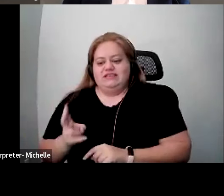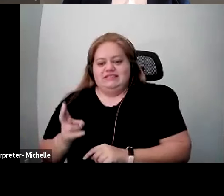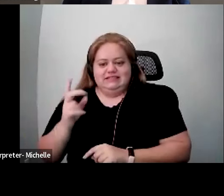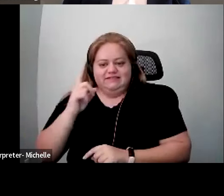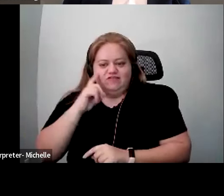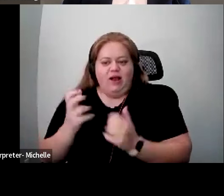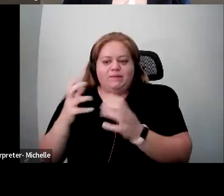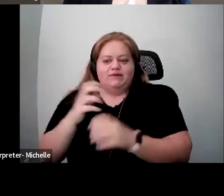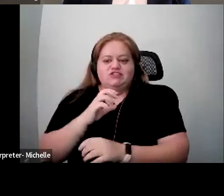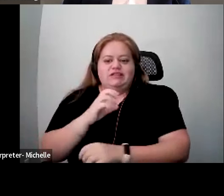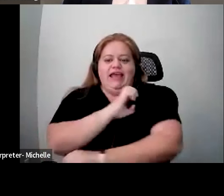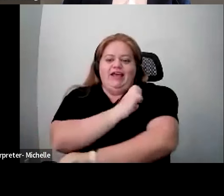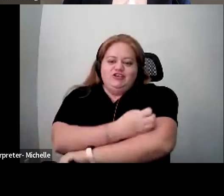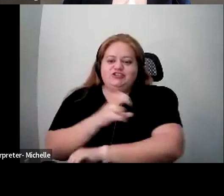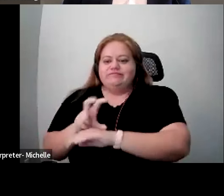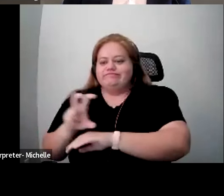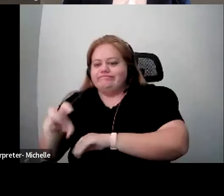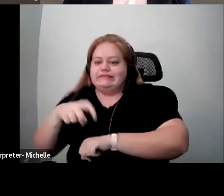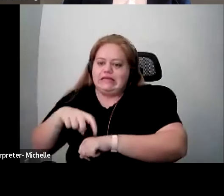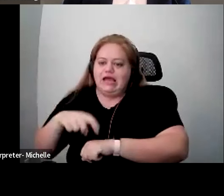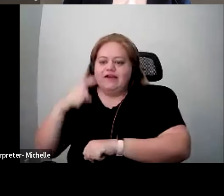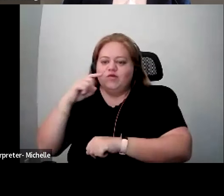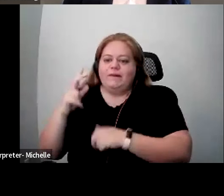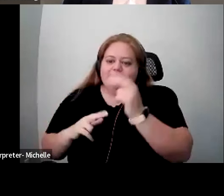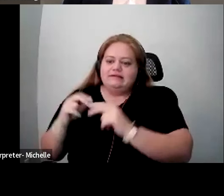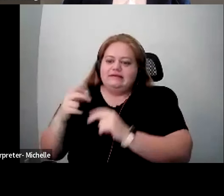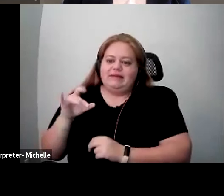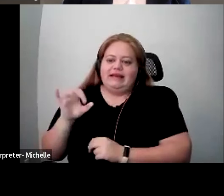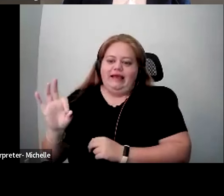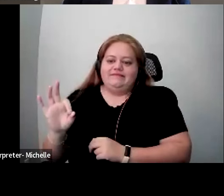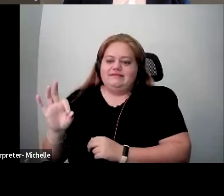Yeah, so that's the state. For me, it's like I'm very happy to have